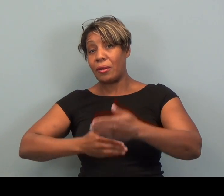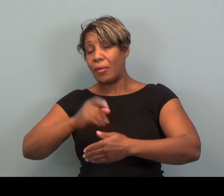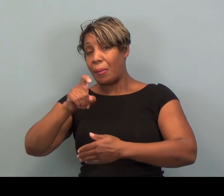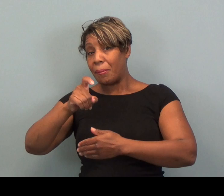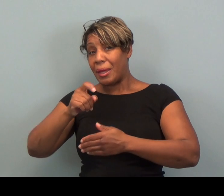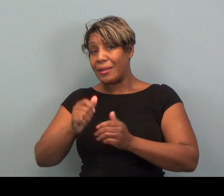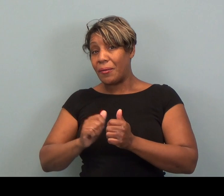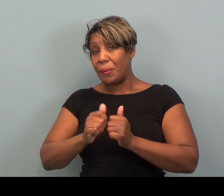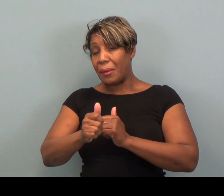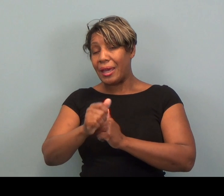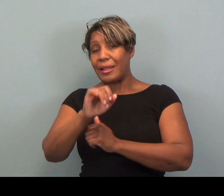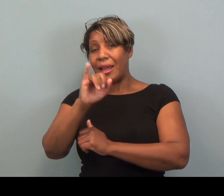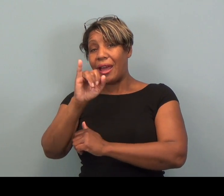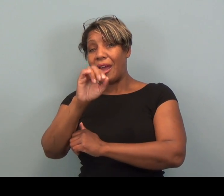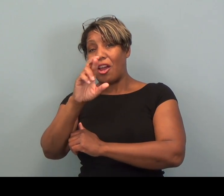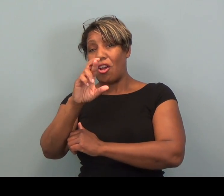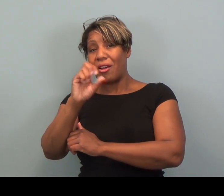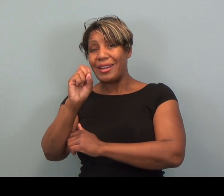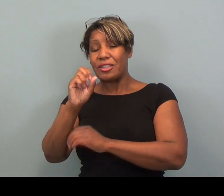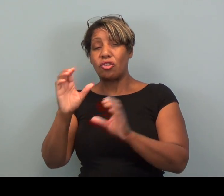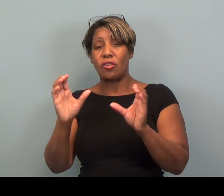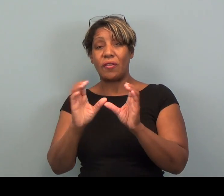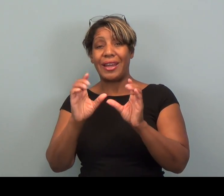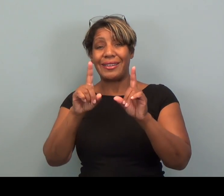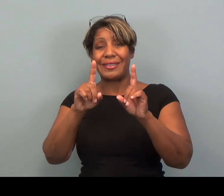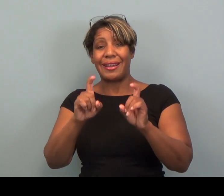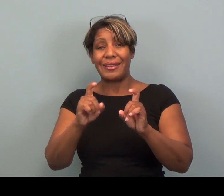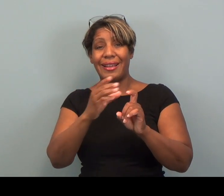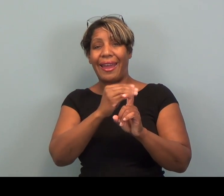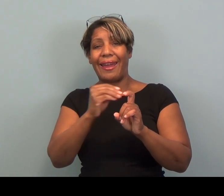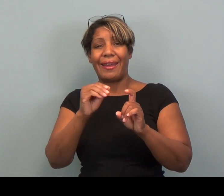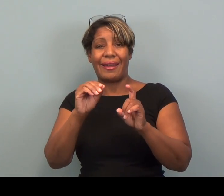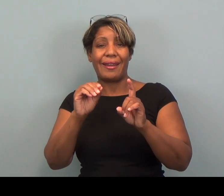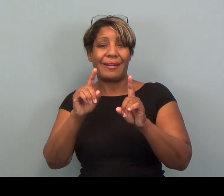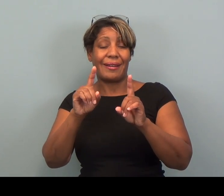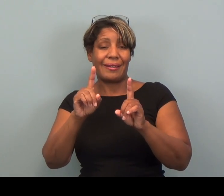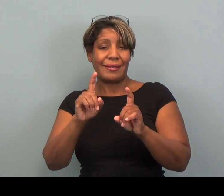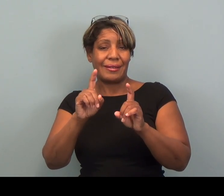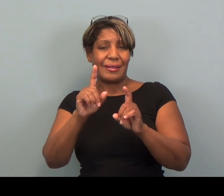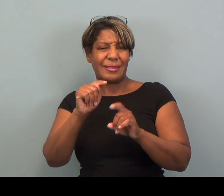They have to pass IRS certification tests and tax preparation